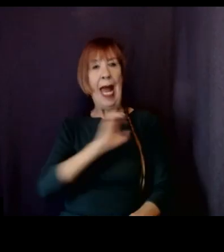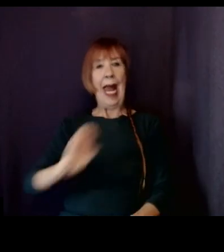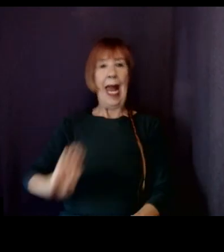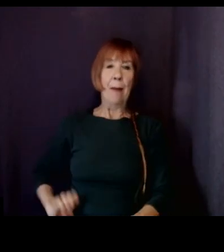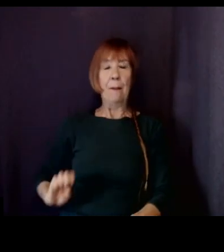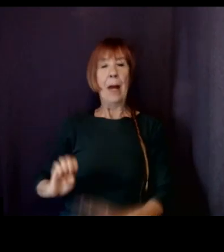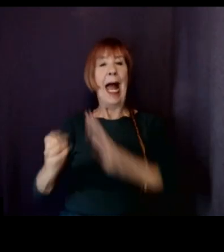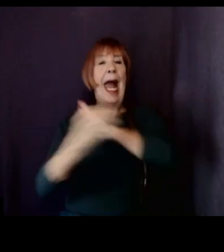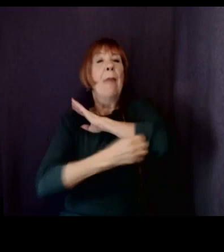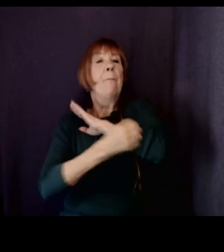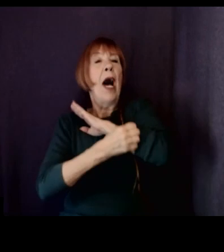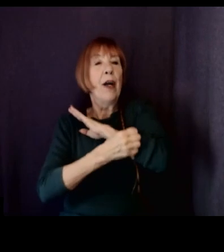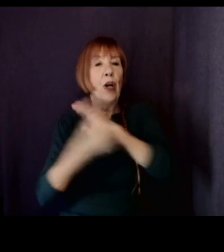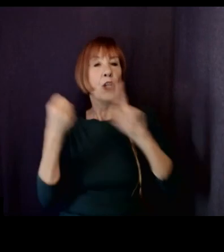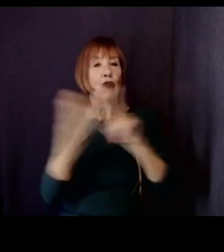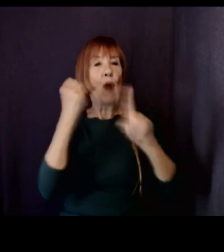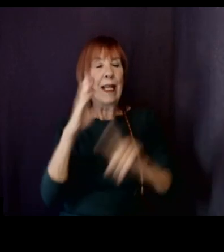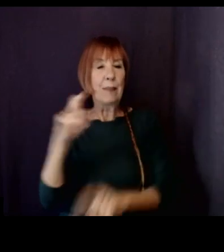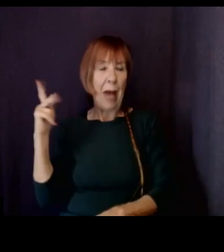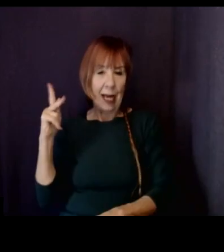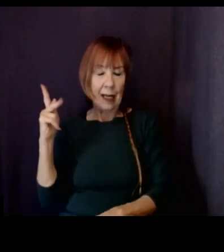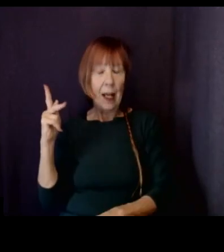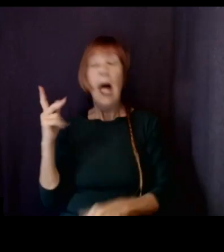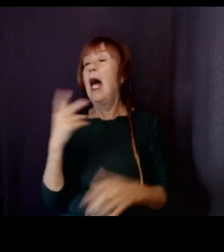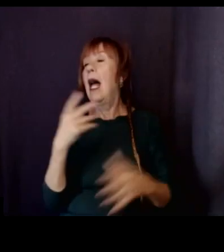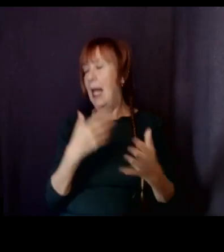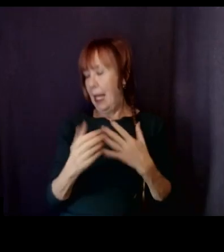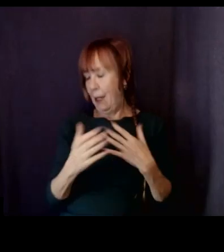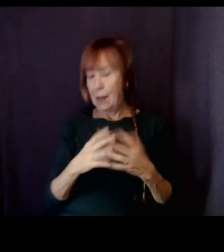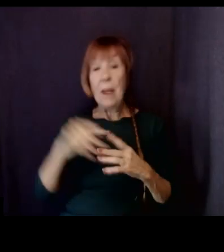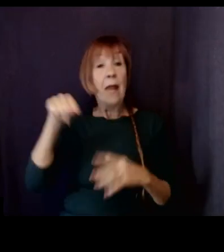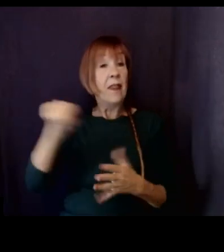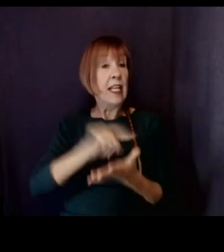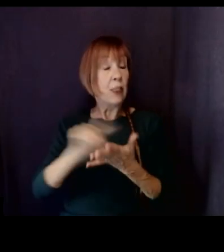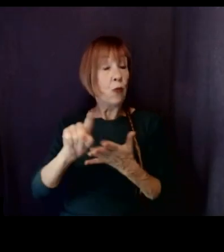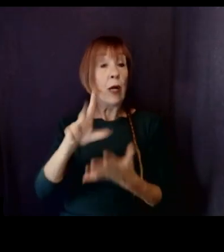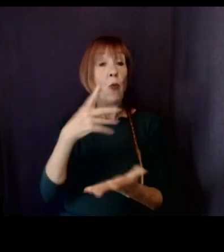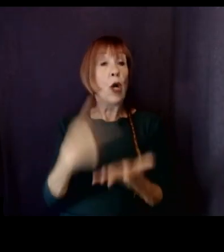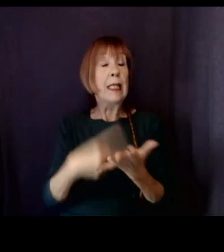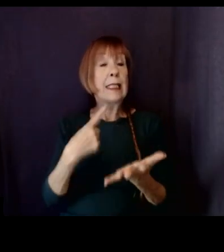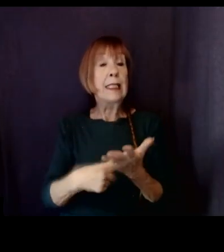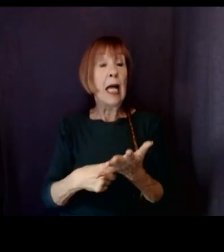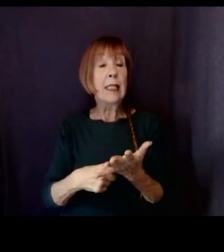Anyway, this week we are talking about the screenwriters journey